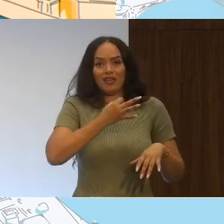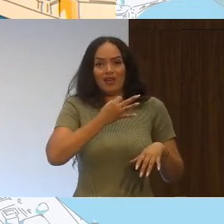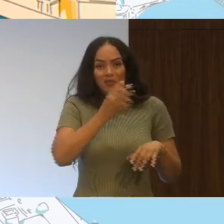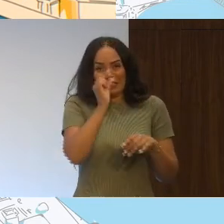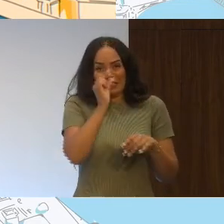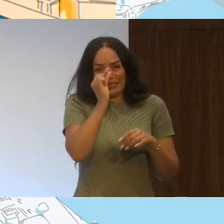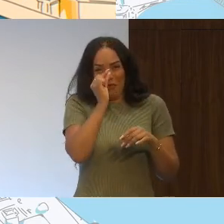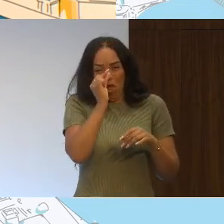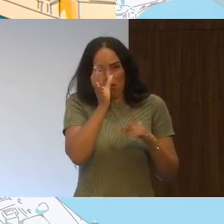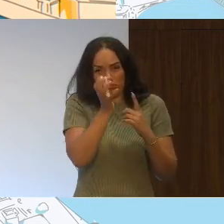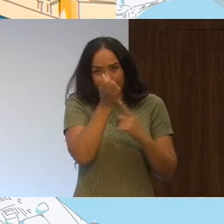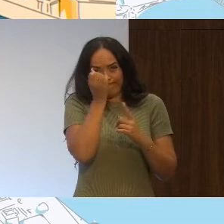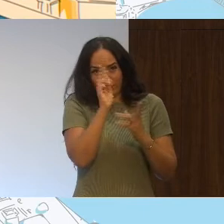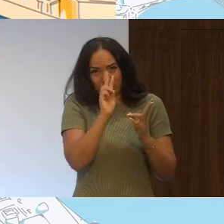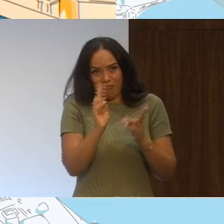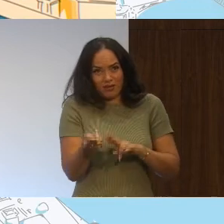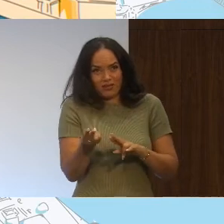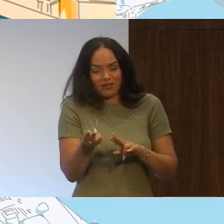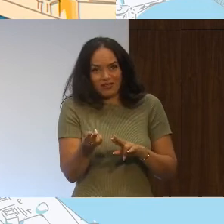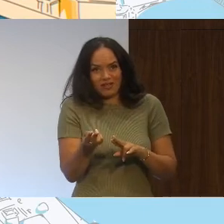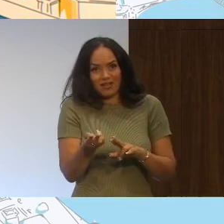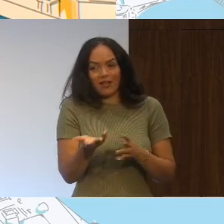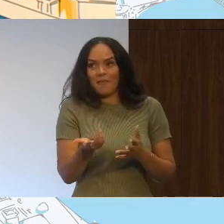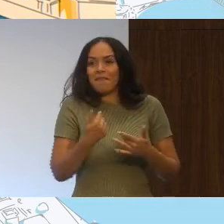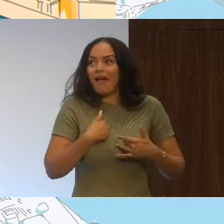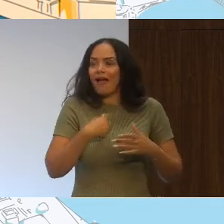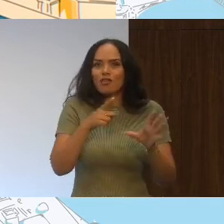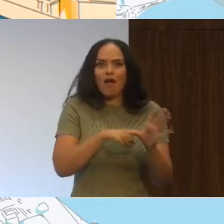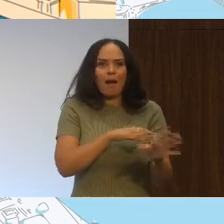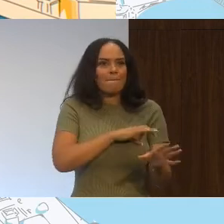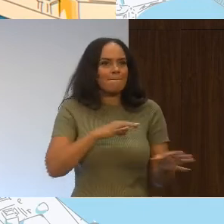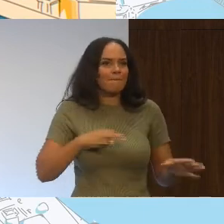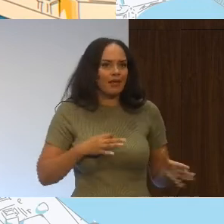I think it's like as a young medical like like first as a student